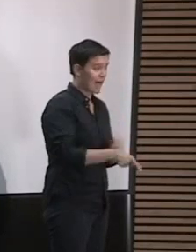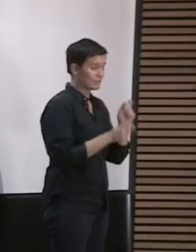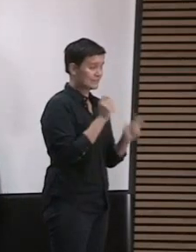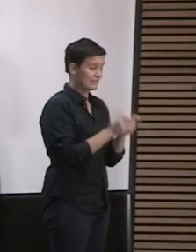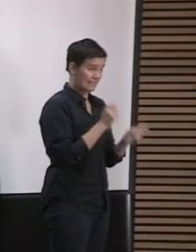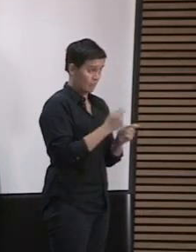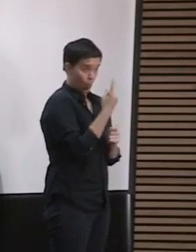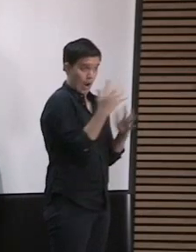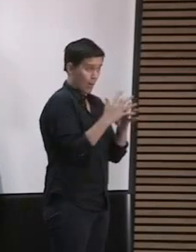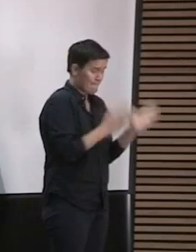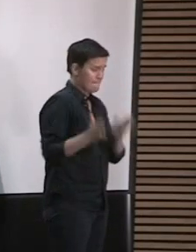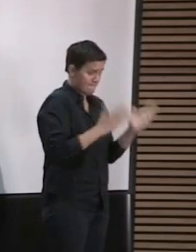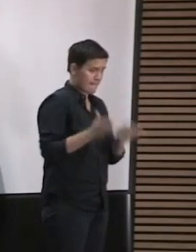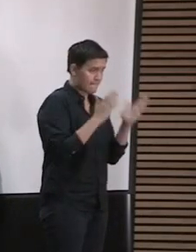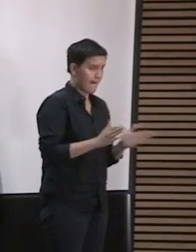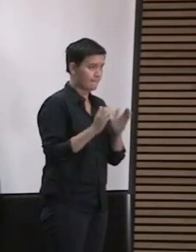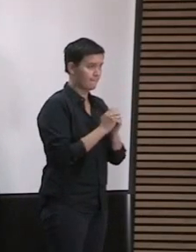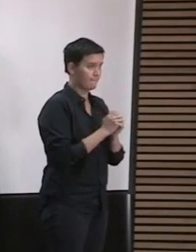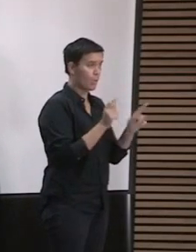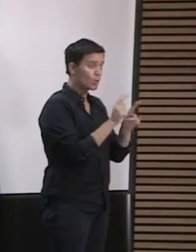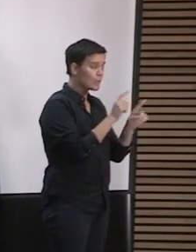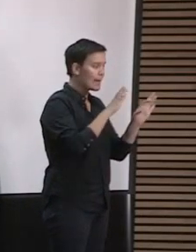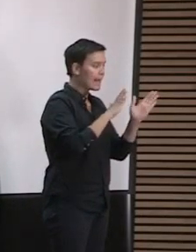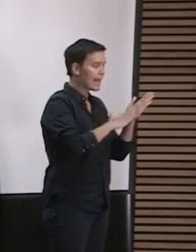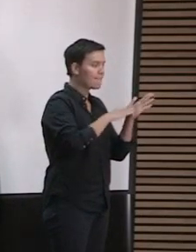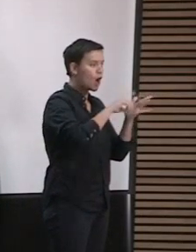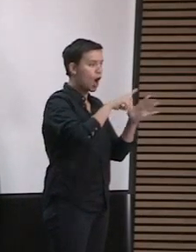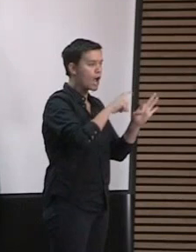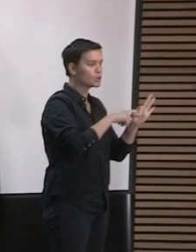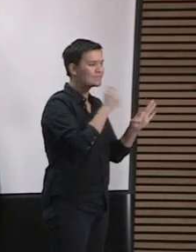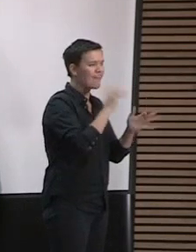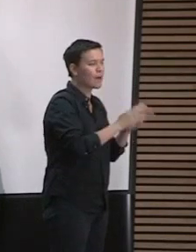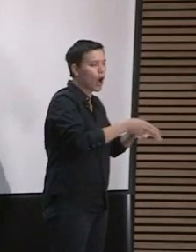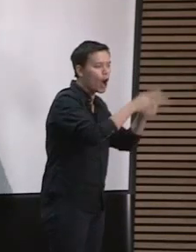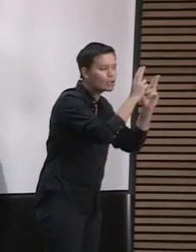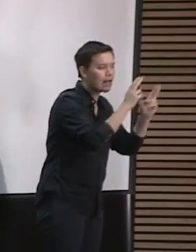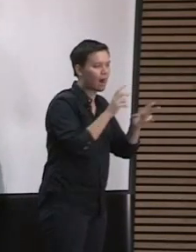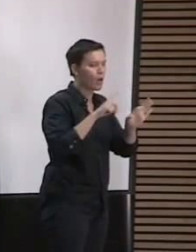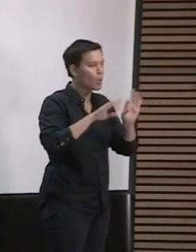delivered 136,000 tests in a week. A plan that is now